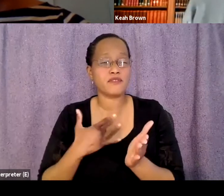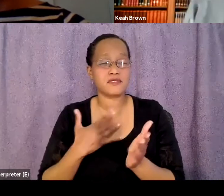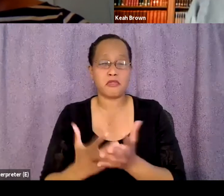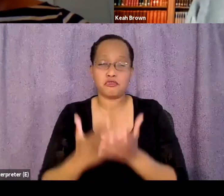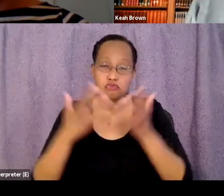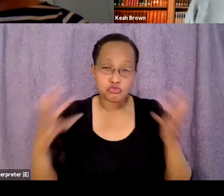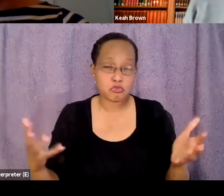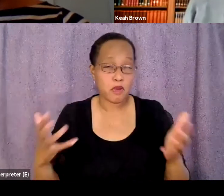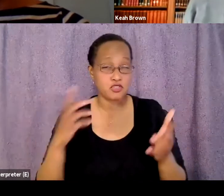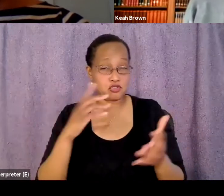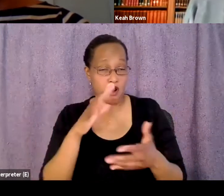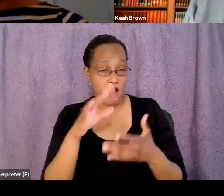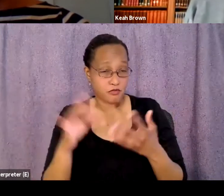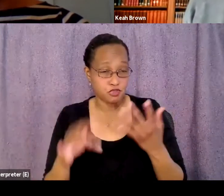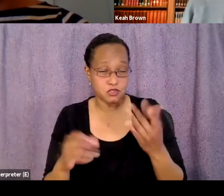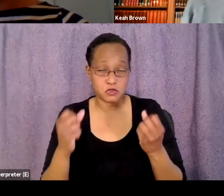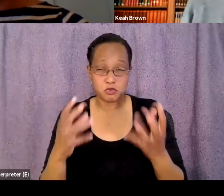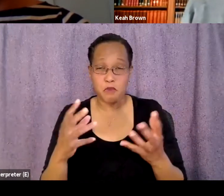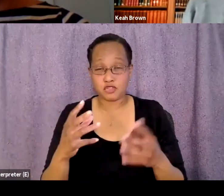and all your options are like over saturated because there's.